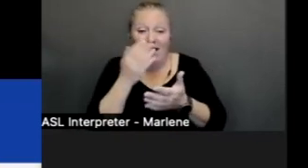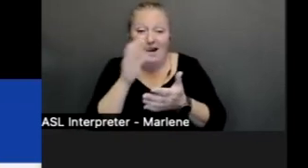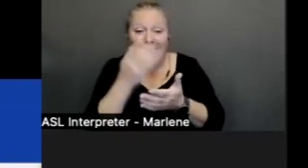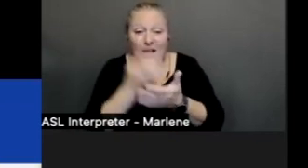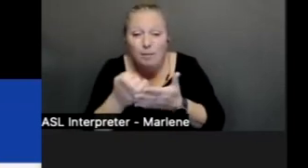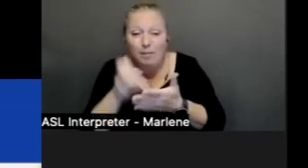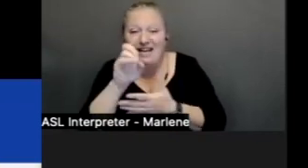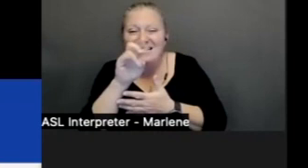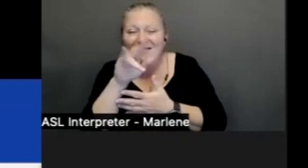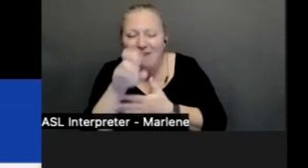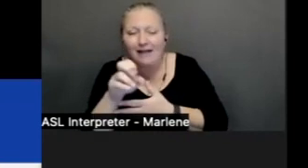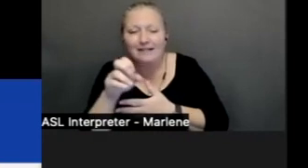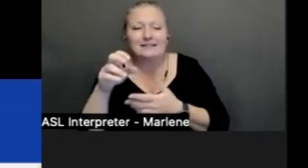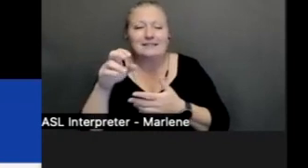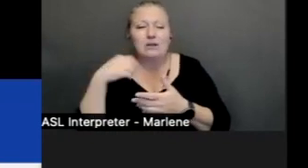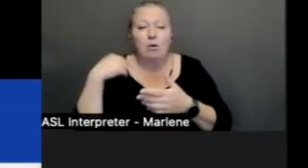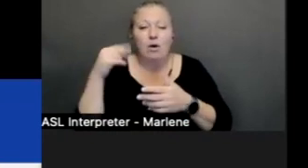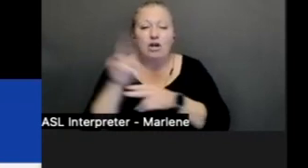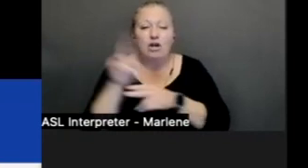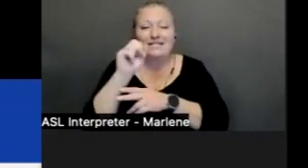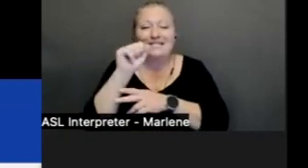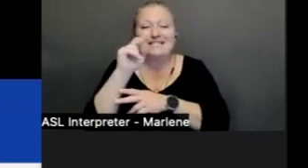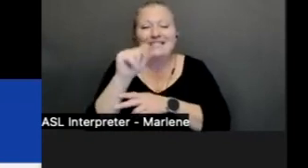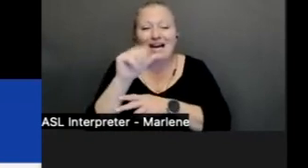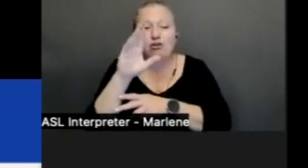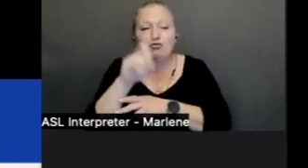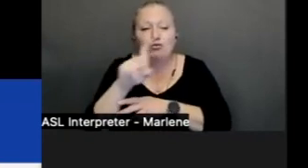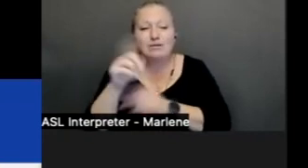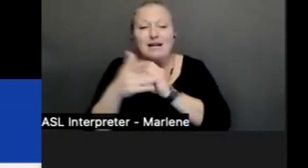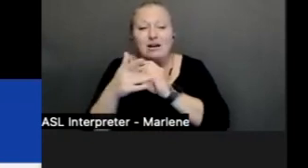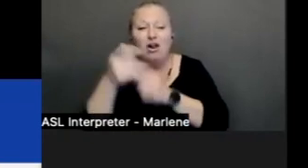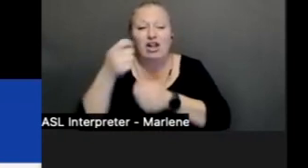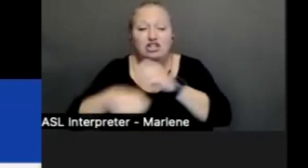reseller refurbished seller called Santa Cruz Technology Exchange that provide devices. And